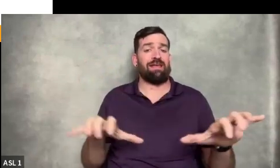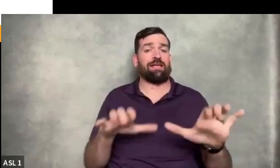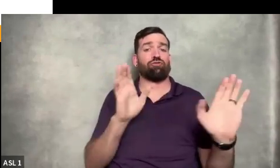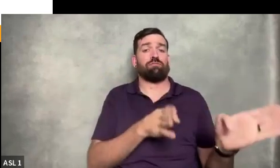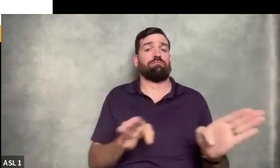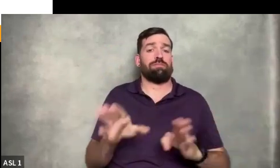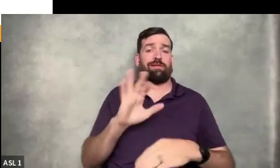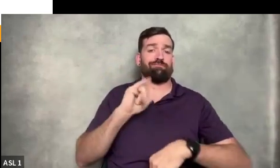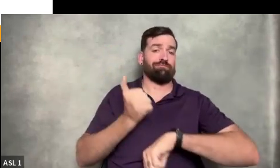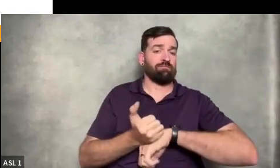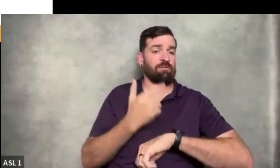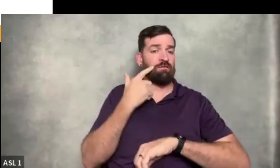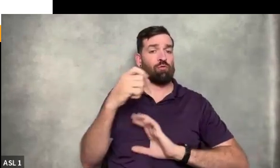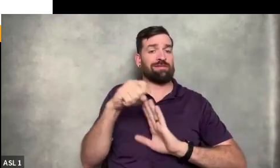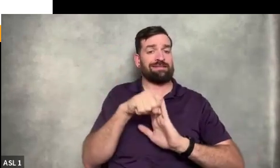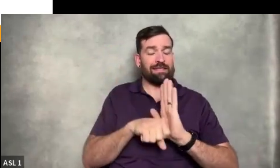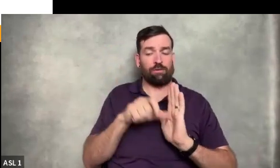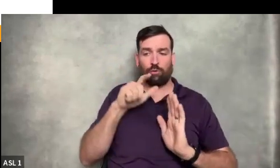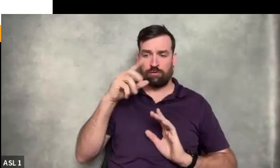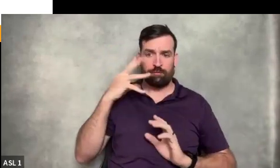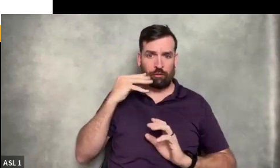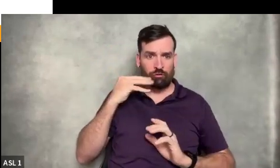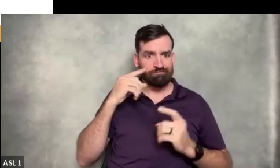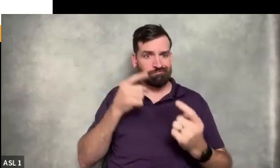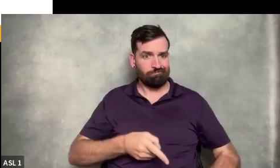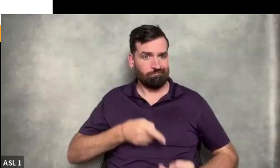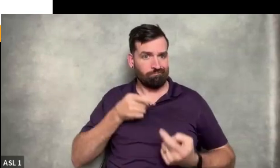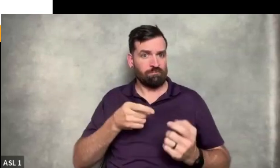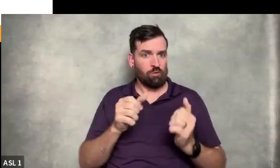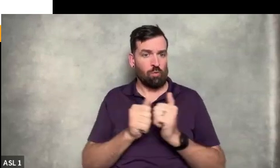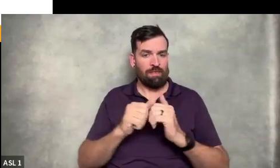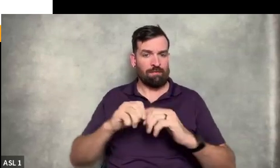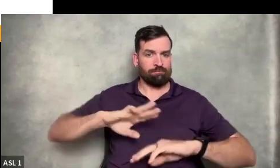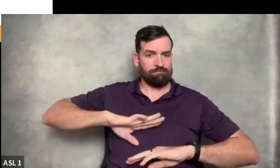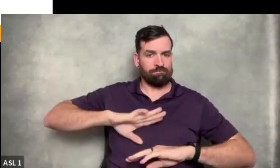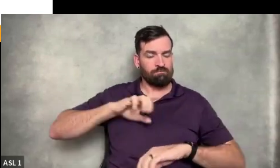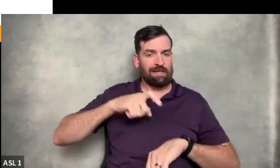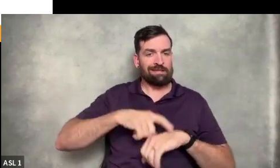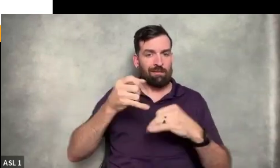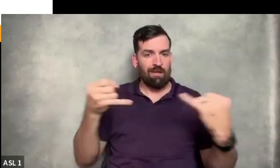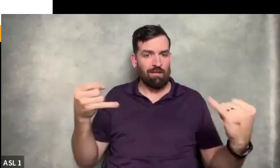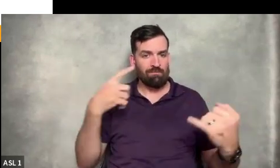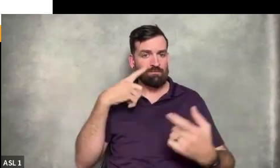states that experience challenges in meeting this time frame for certain provisions under